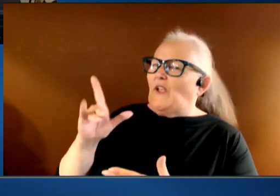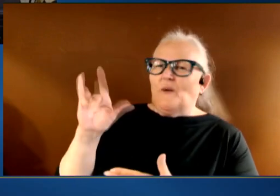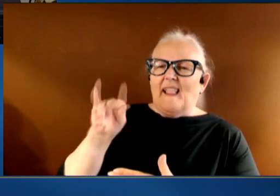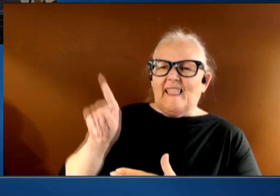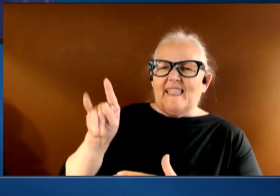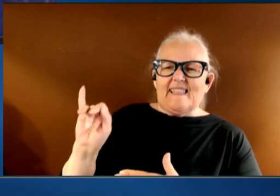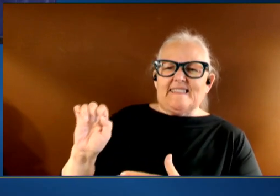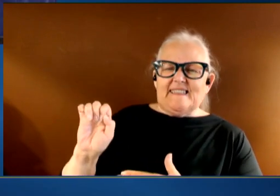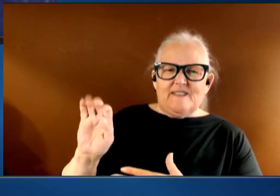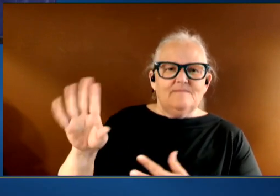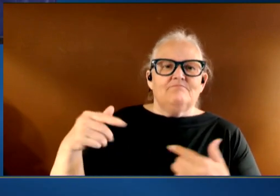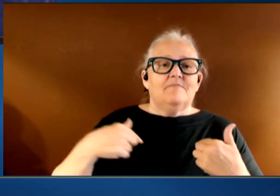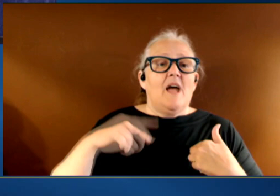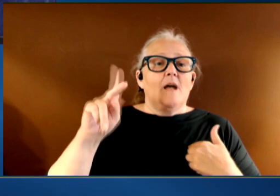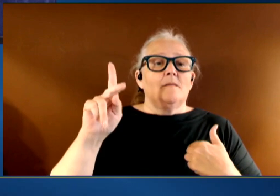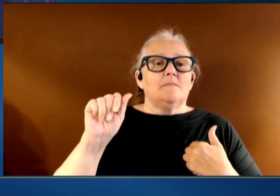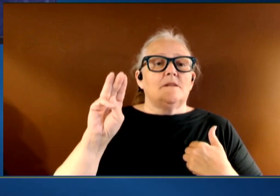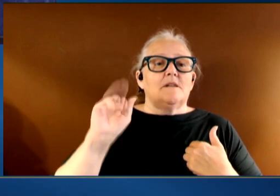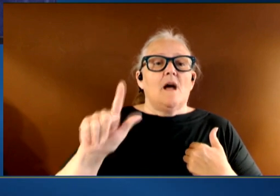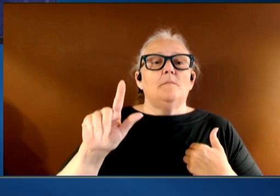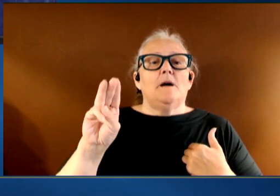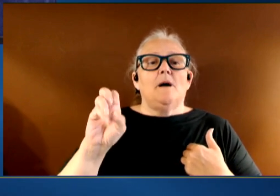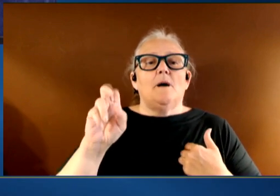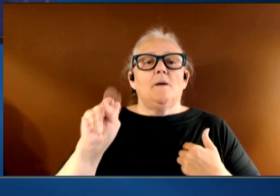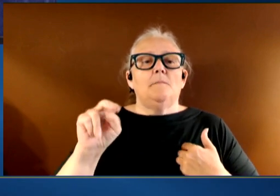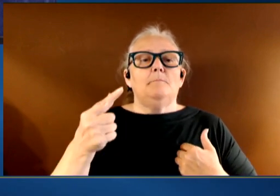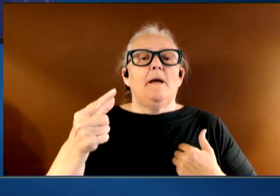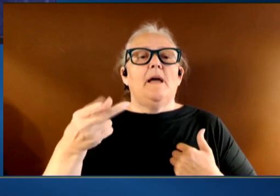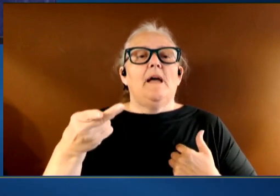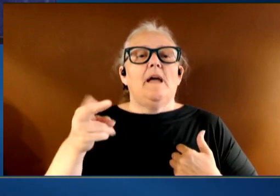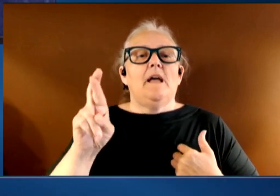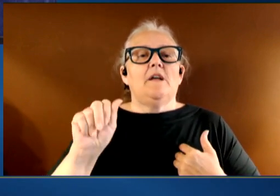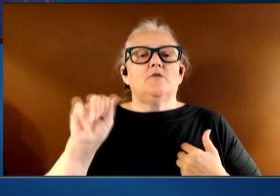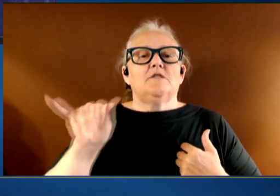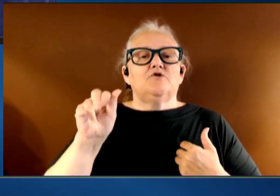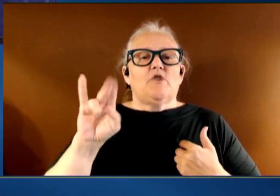Kamal Menghrajani, so I'm actually a medical oncologist and a hematologist,